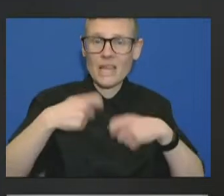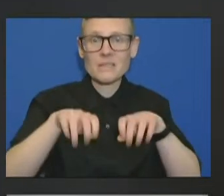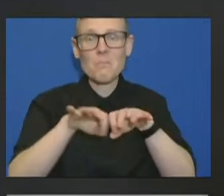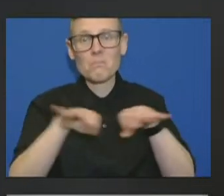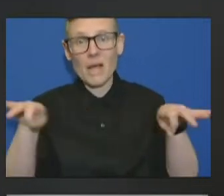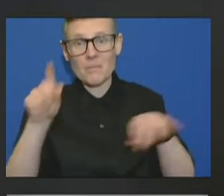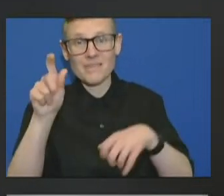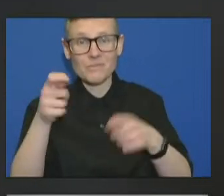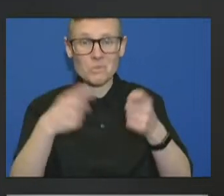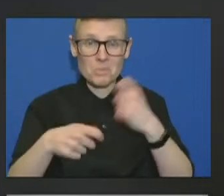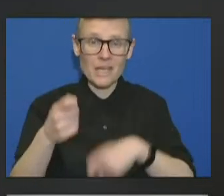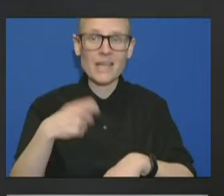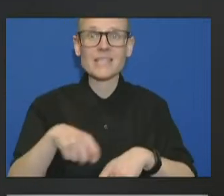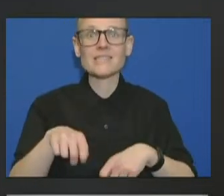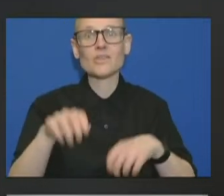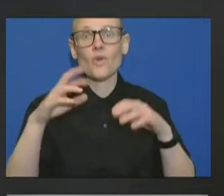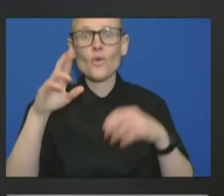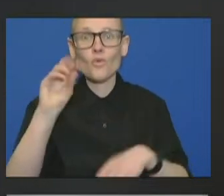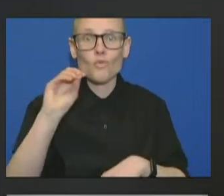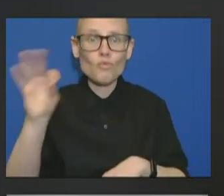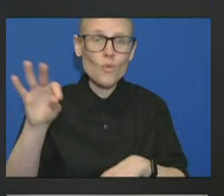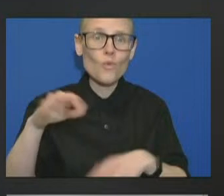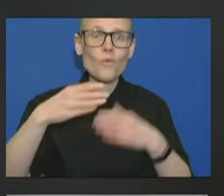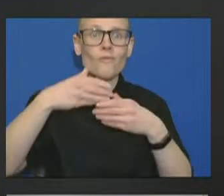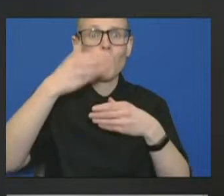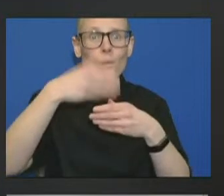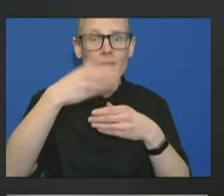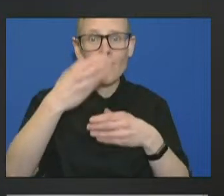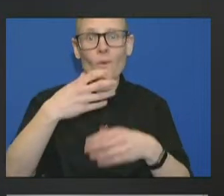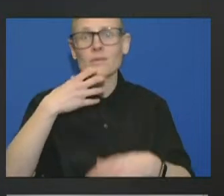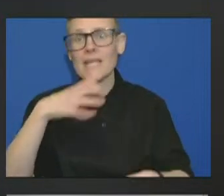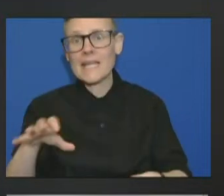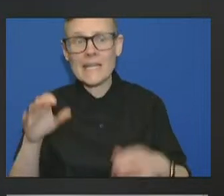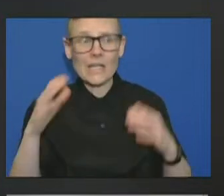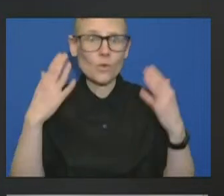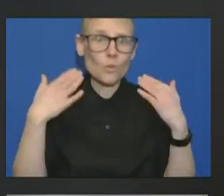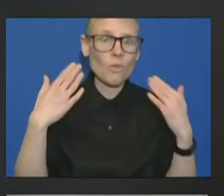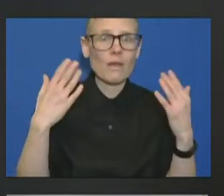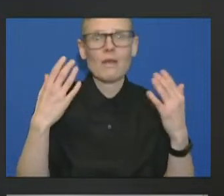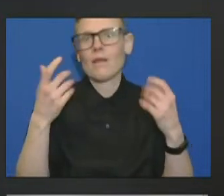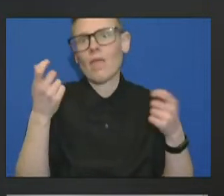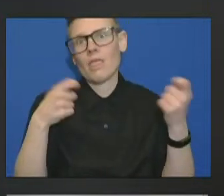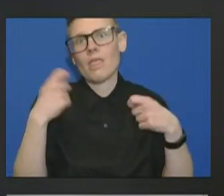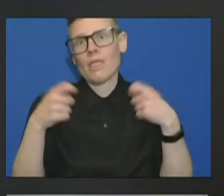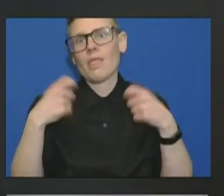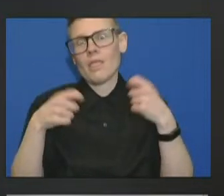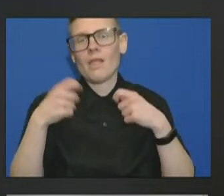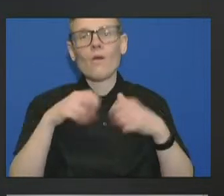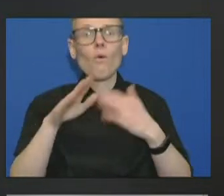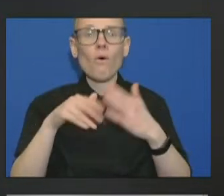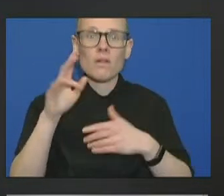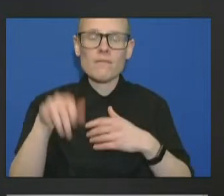sinks that need to be replaced, light switches that need to be replaced. Pipes that need to be